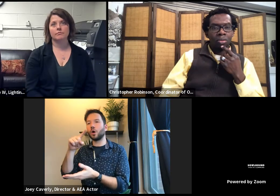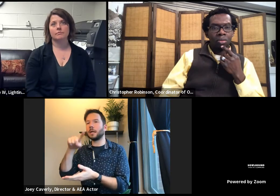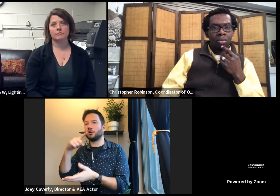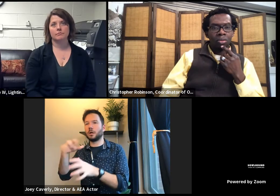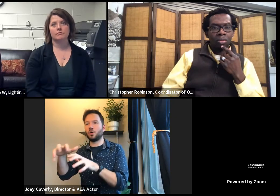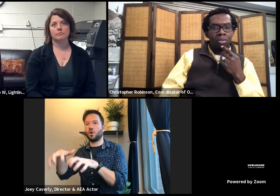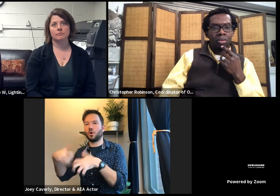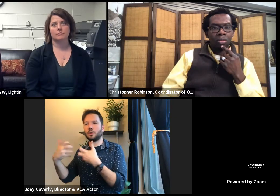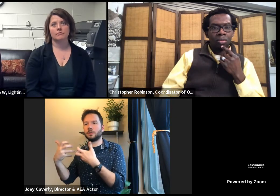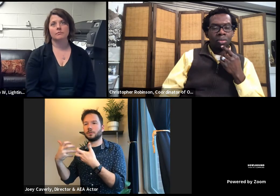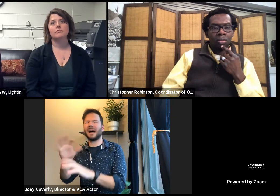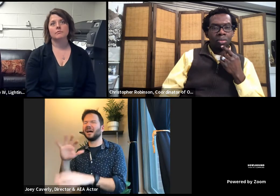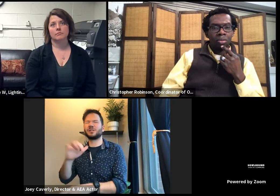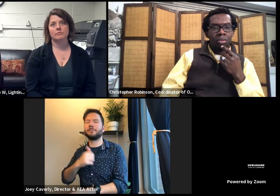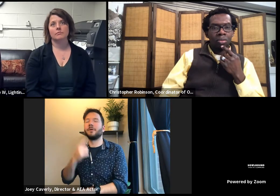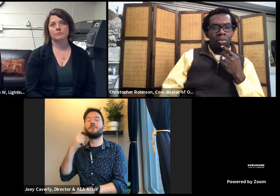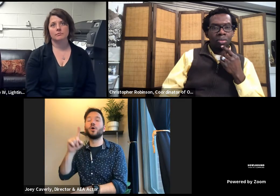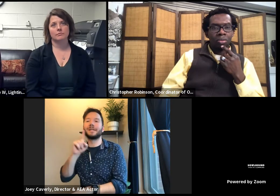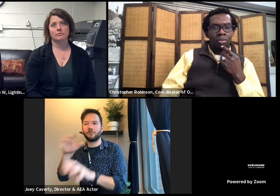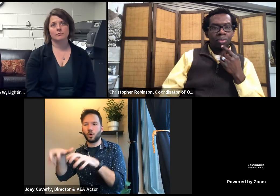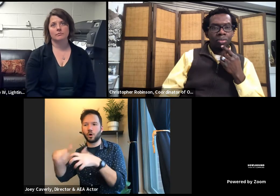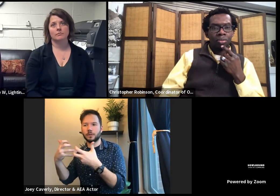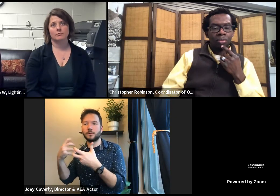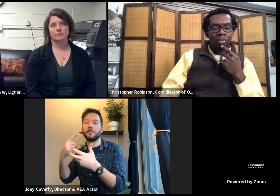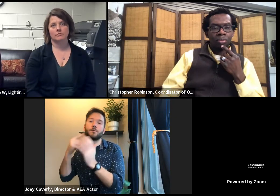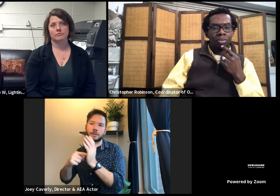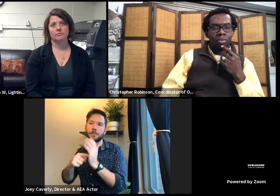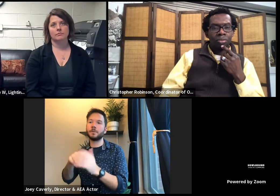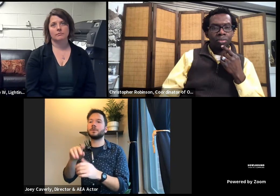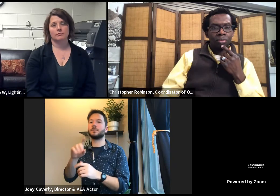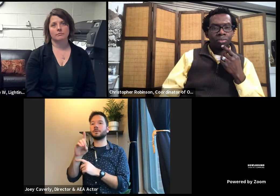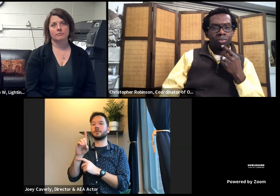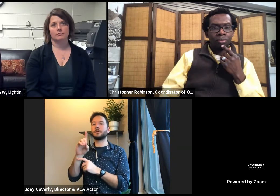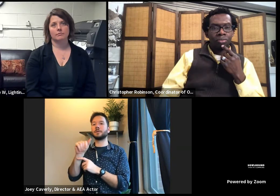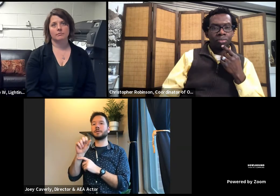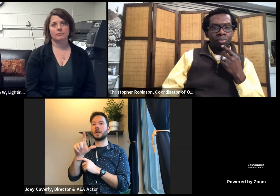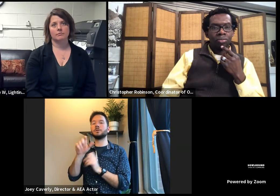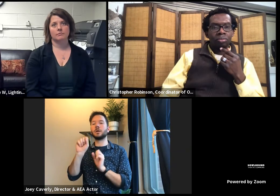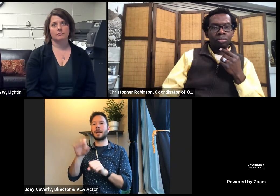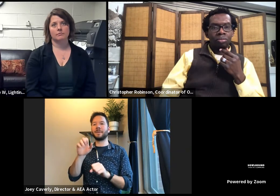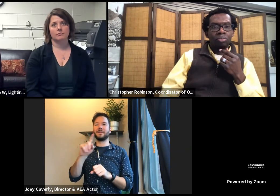for serving a hearing audience. Oh, excuse me, I mean a deaf audience.